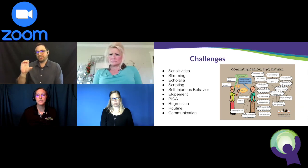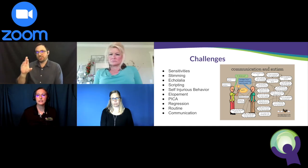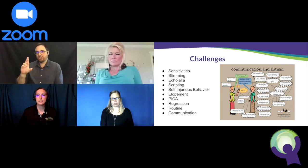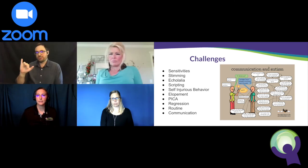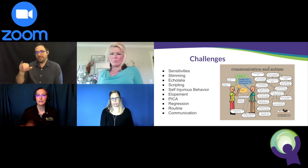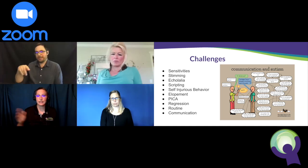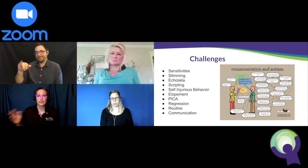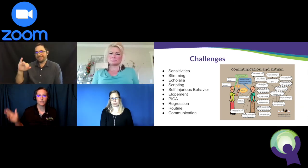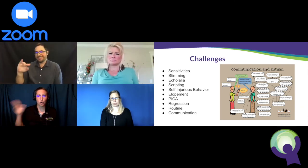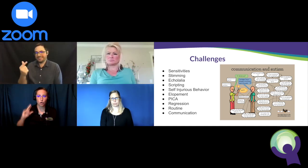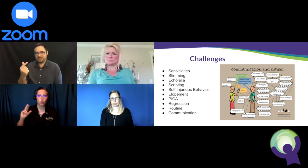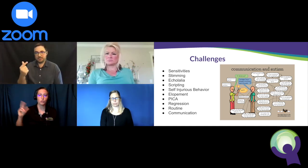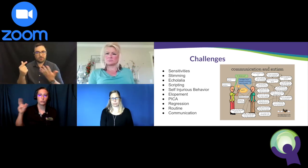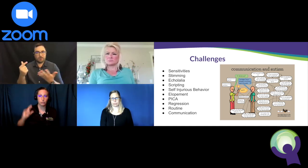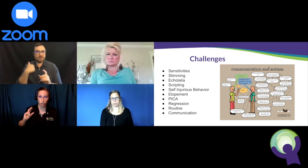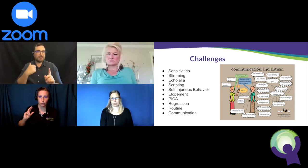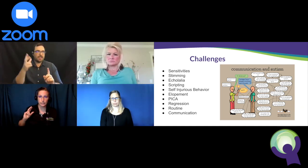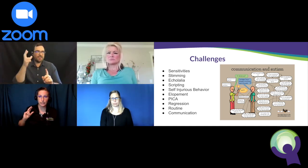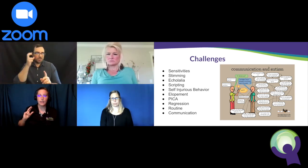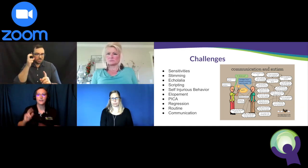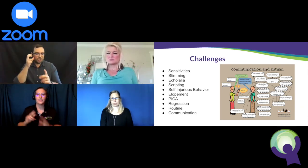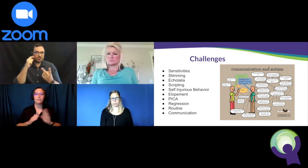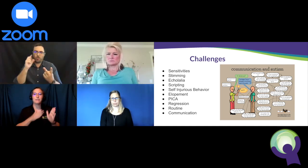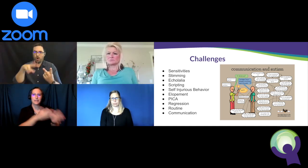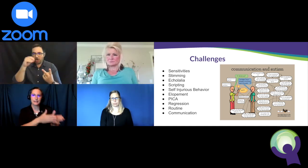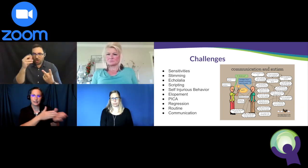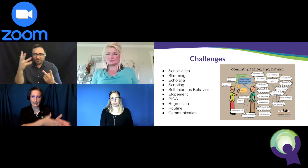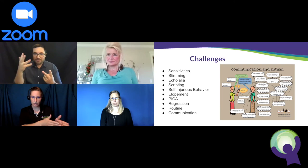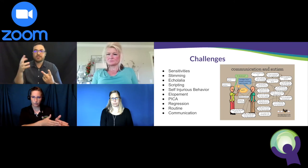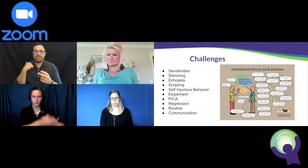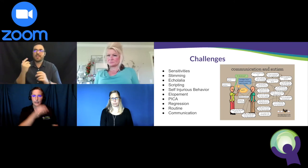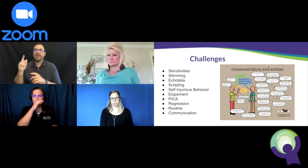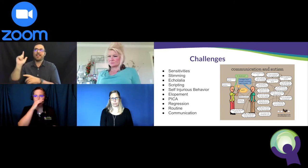Scripting is something that they've heard or learned, that they repeat later.